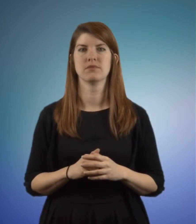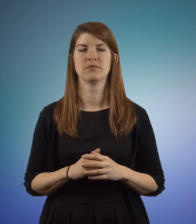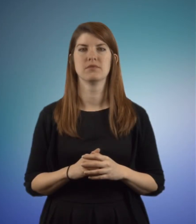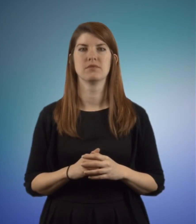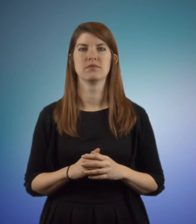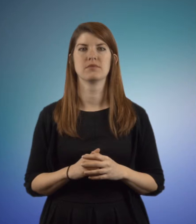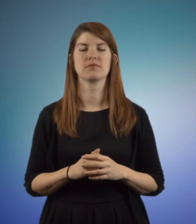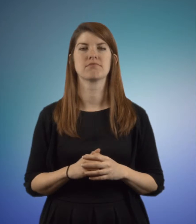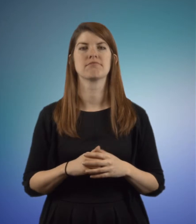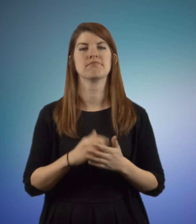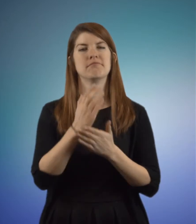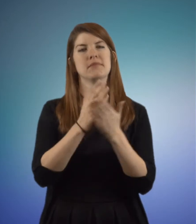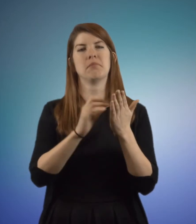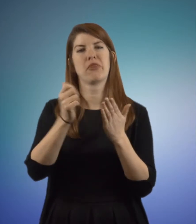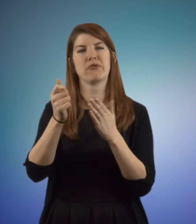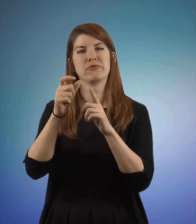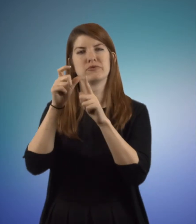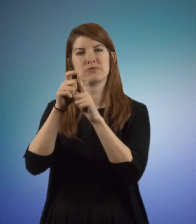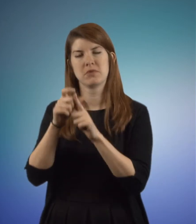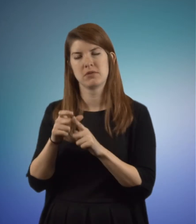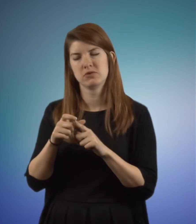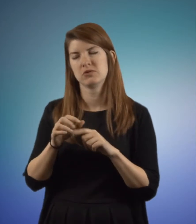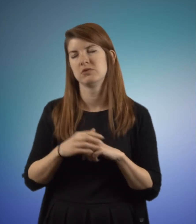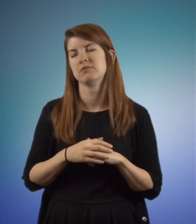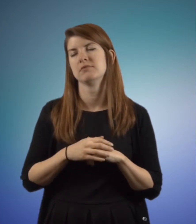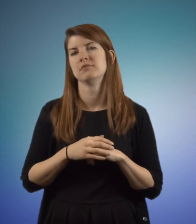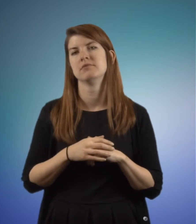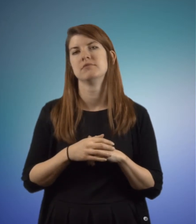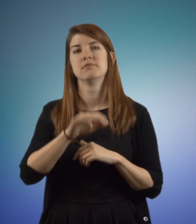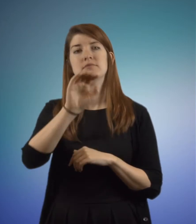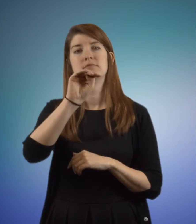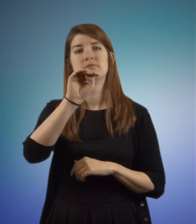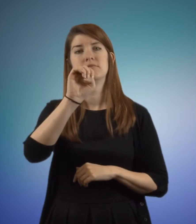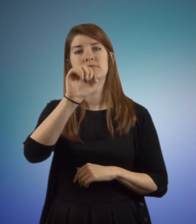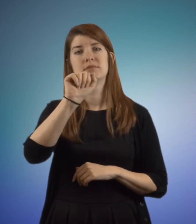Some other terminology. The mean is the average of the scores.